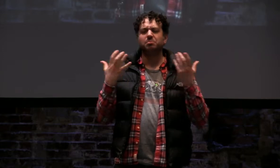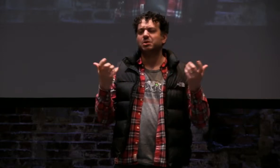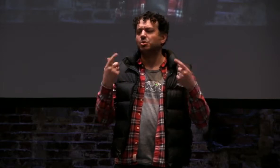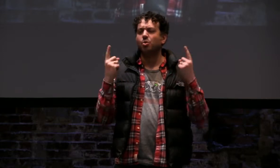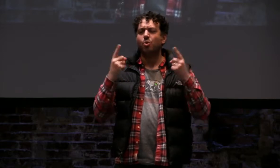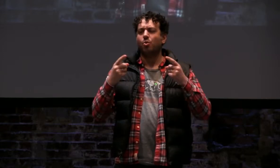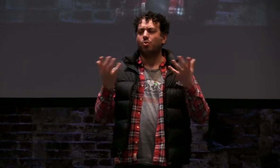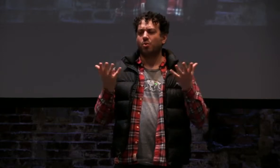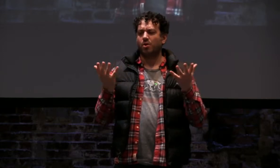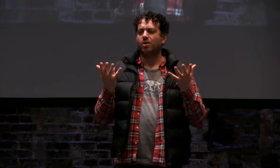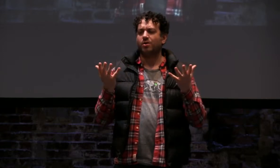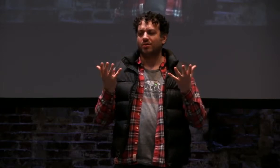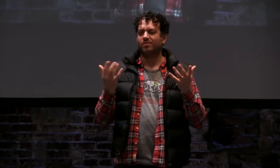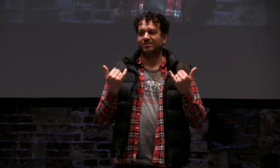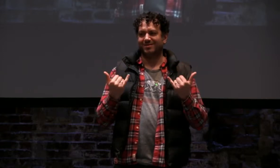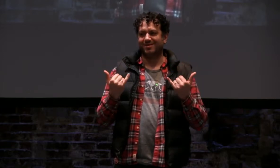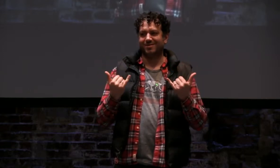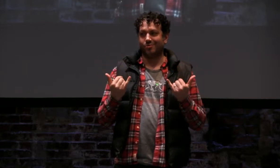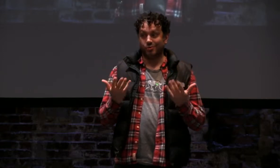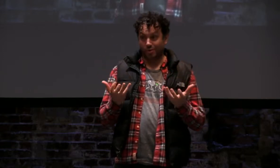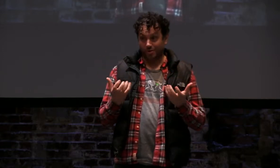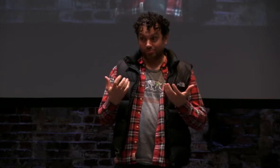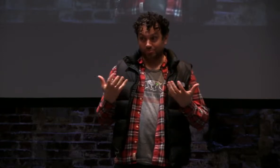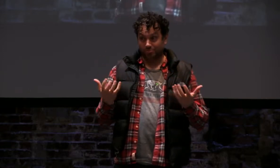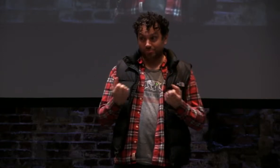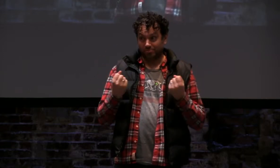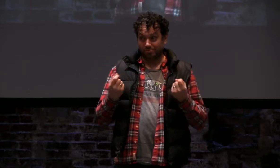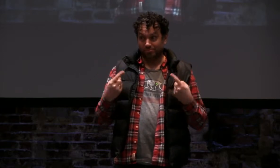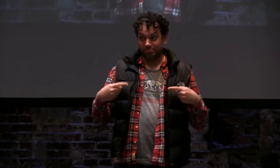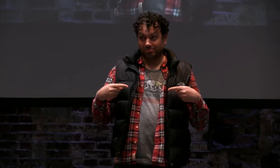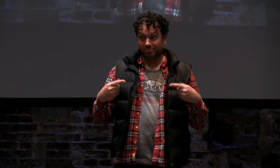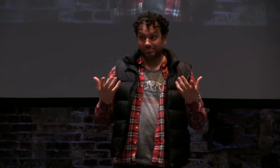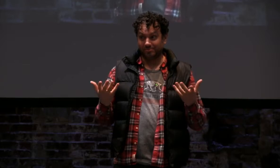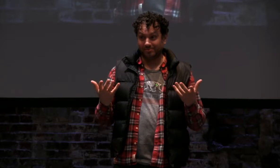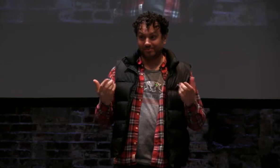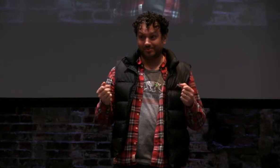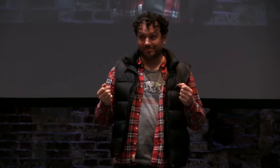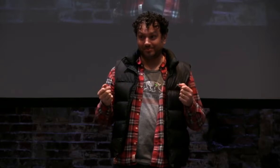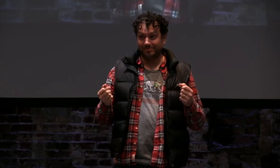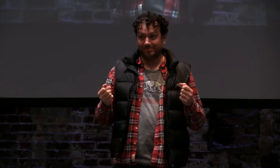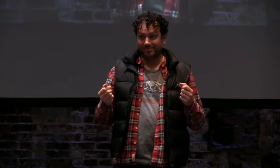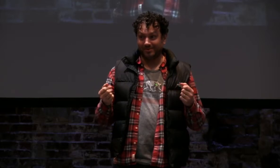for the next three to five years and 50 years. One year.